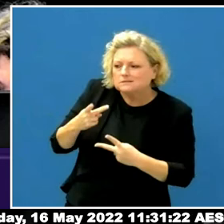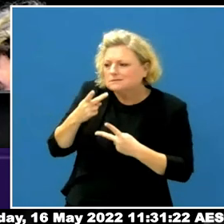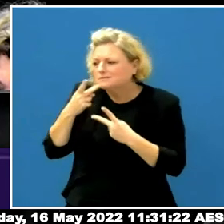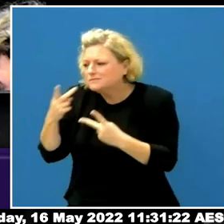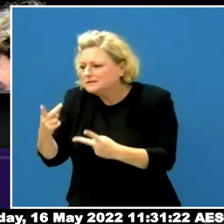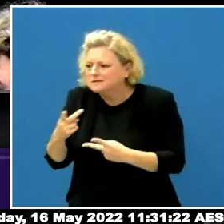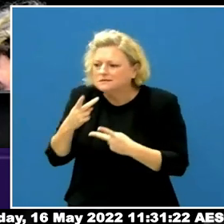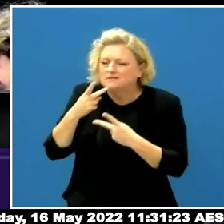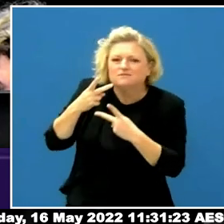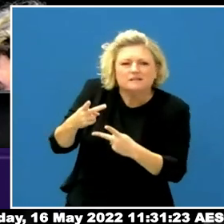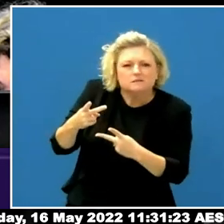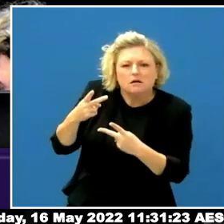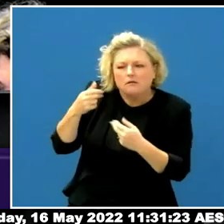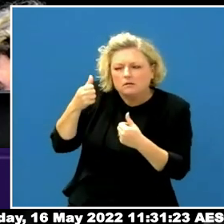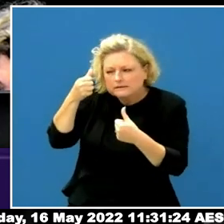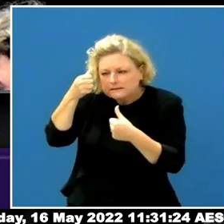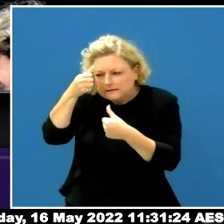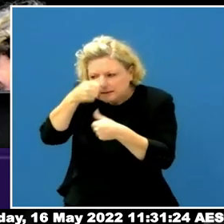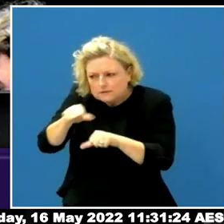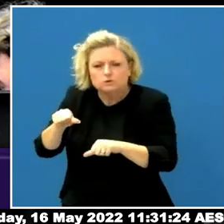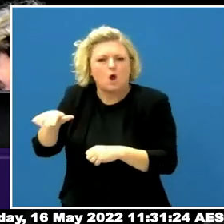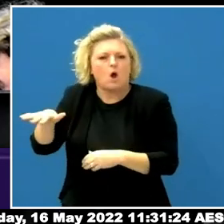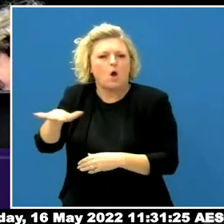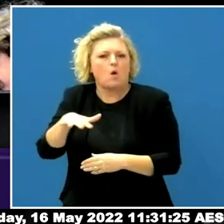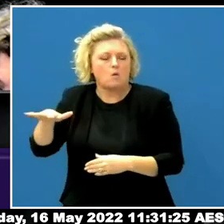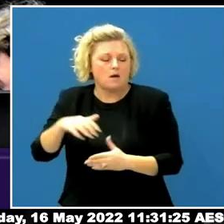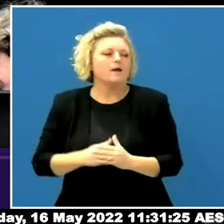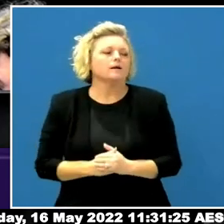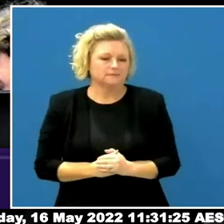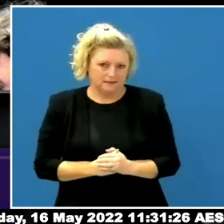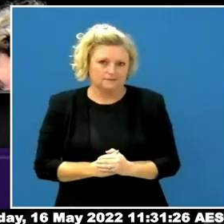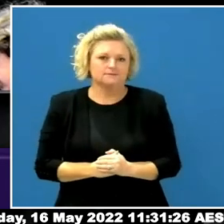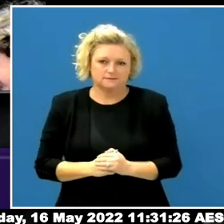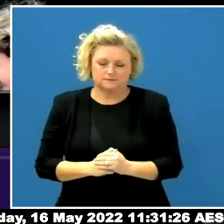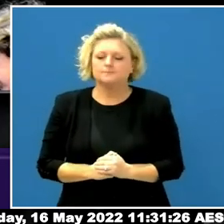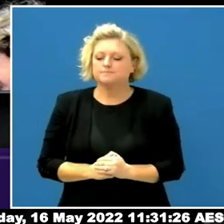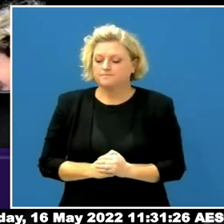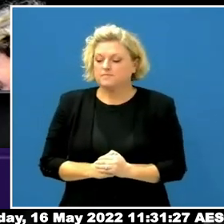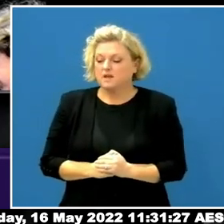Yes. MR FOGARTY: Since then, you referred to he has 1:1 support.